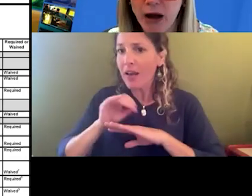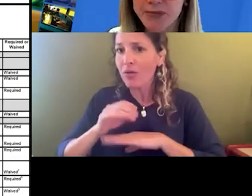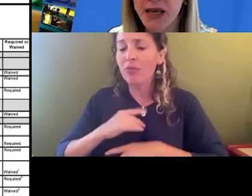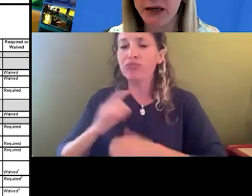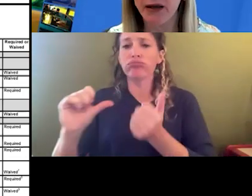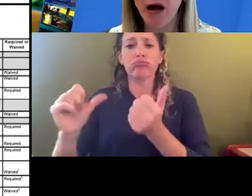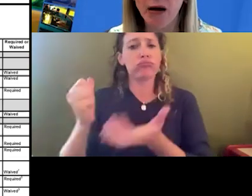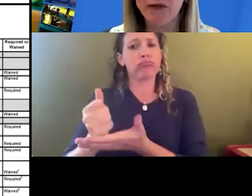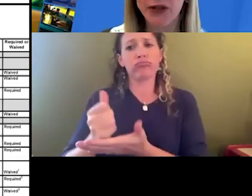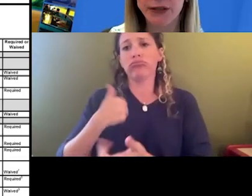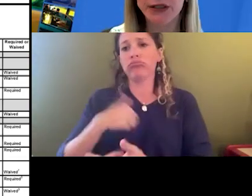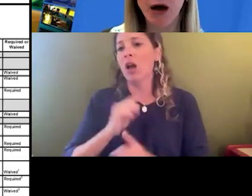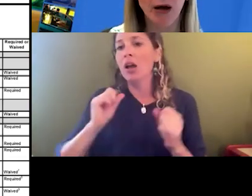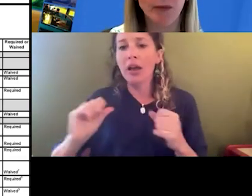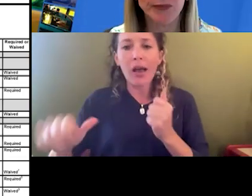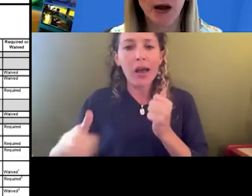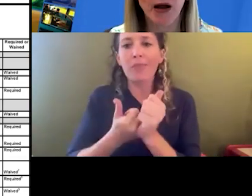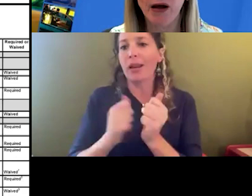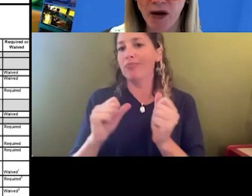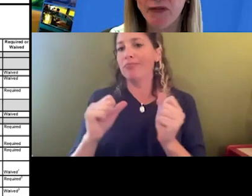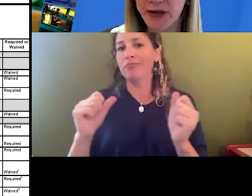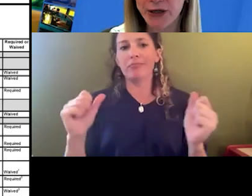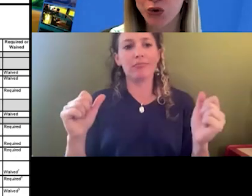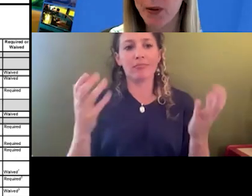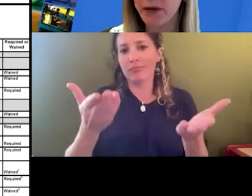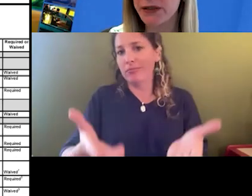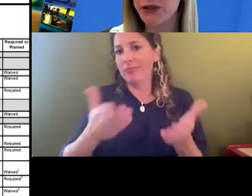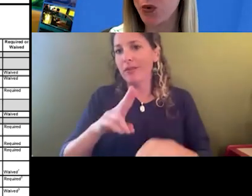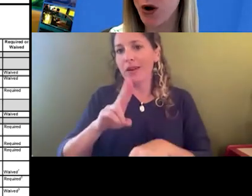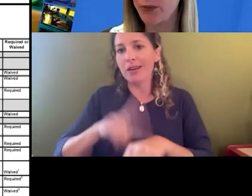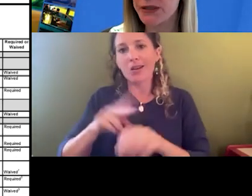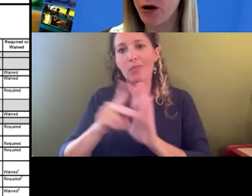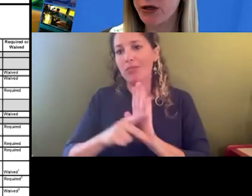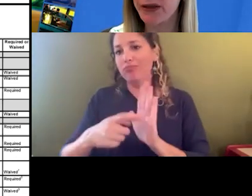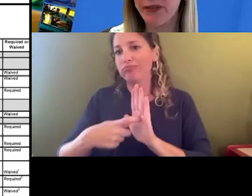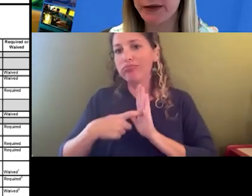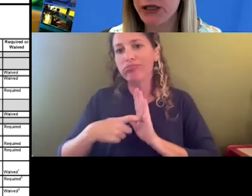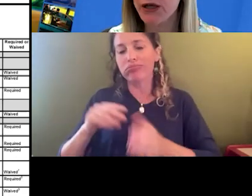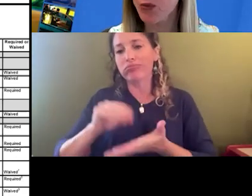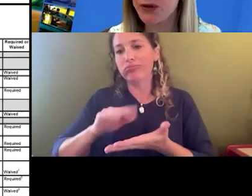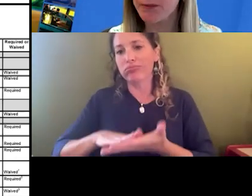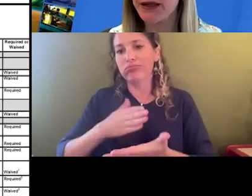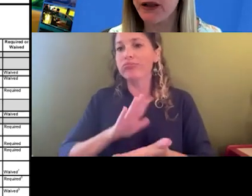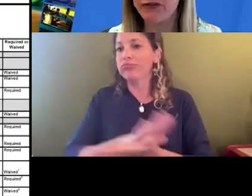updating of the National Policy requirements document. That was a big lift,